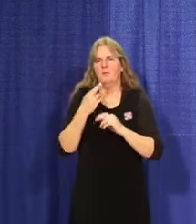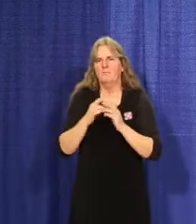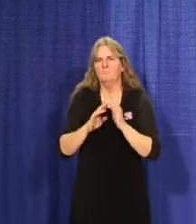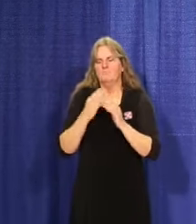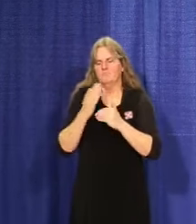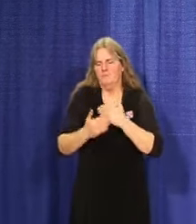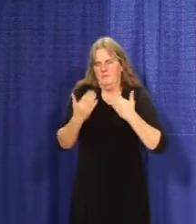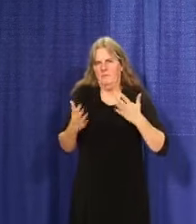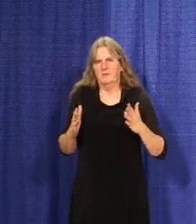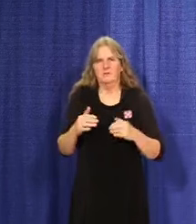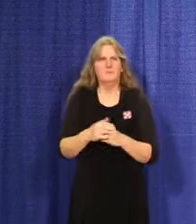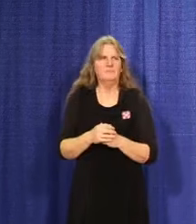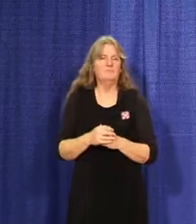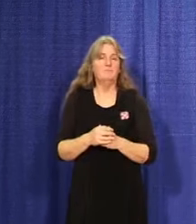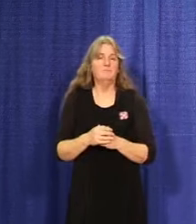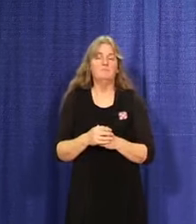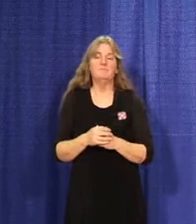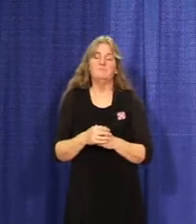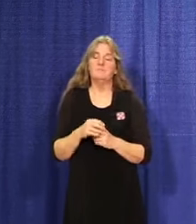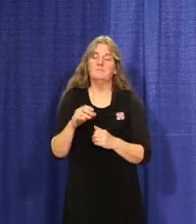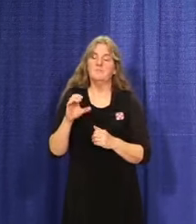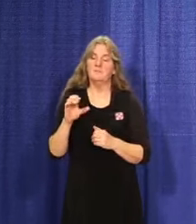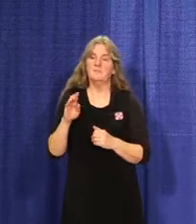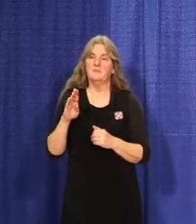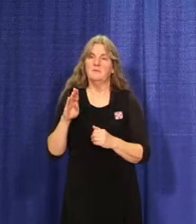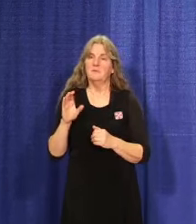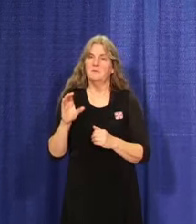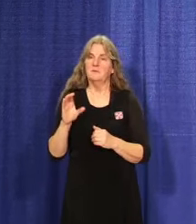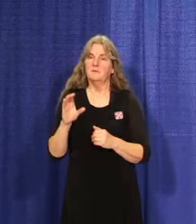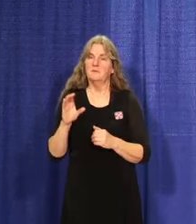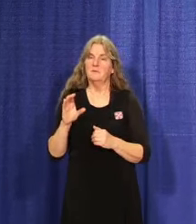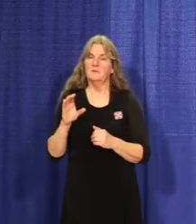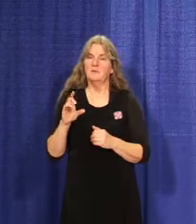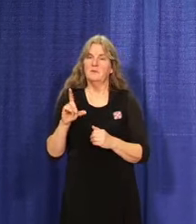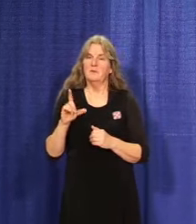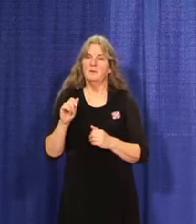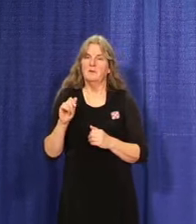Finally Laura, CBC?